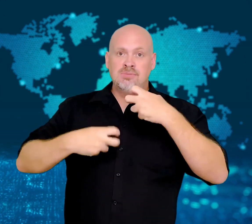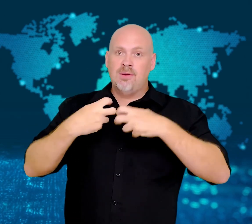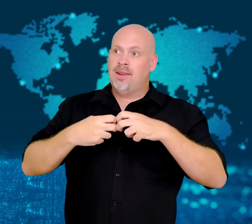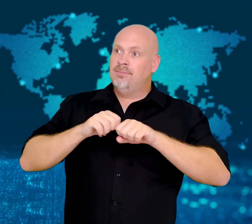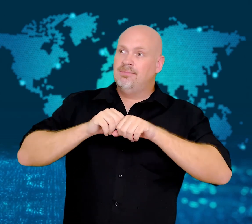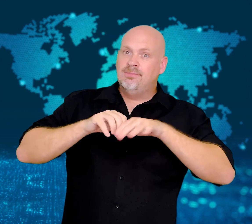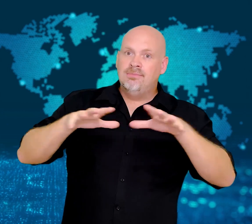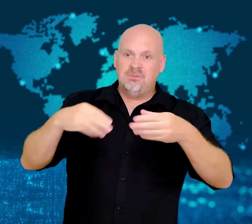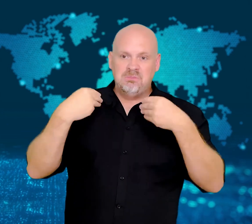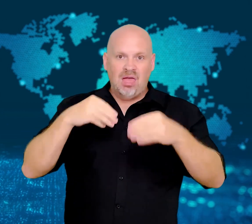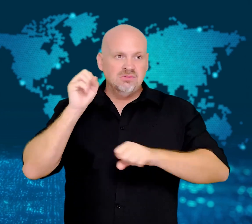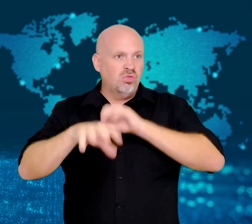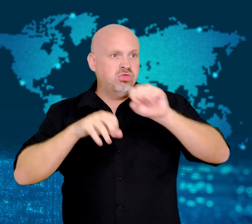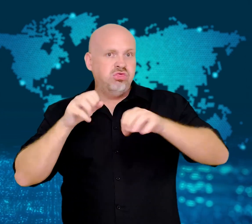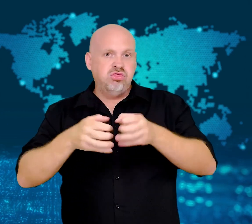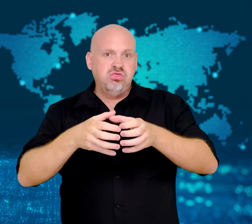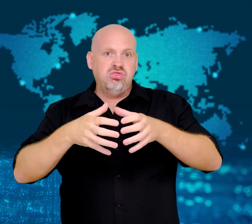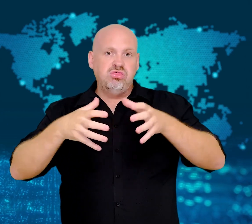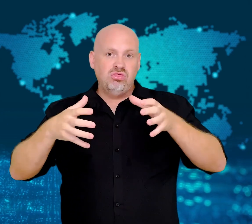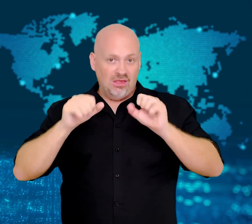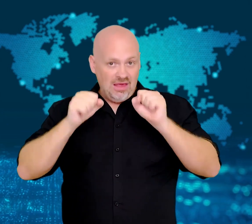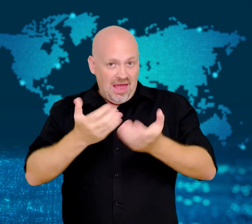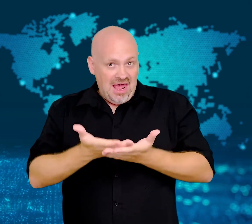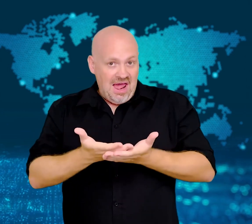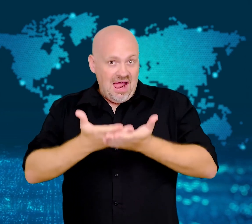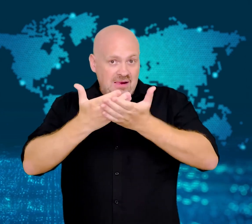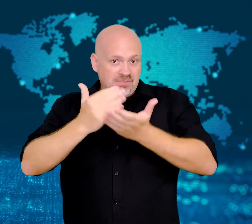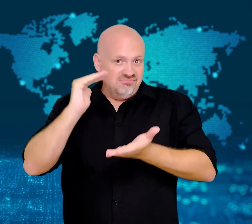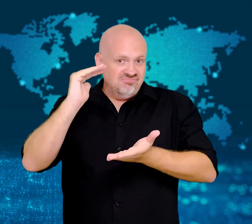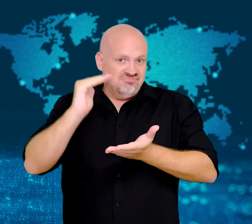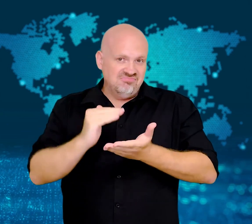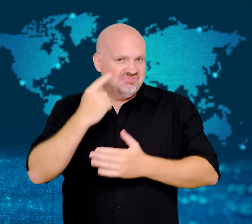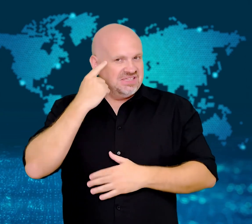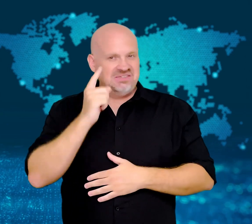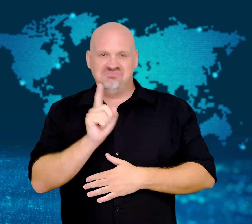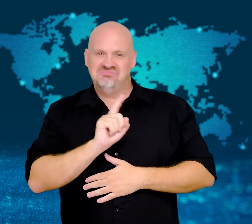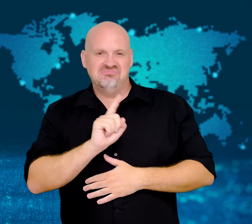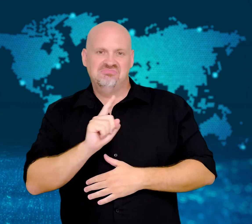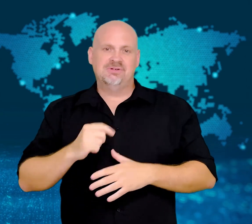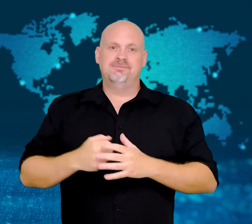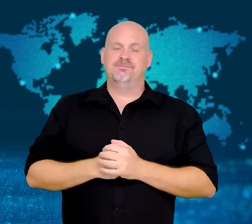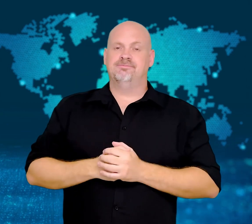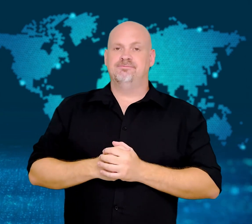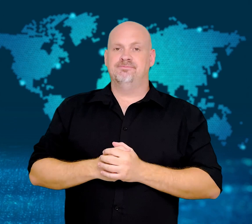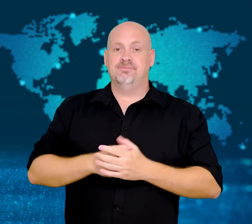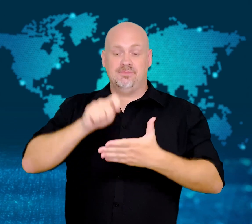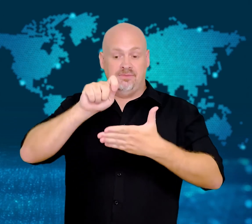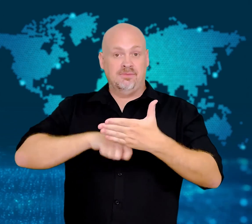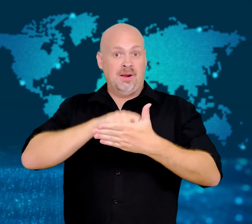the overall problem of plastic pollution.